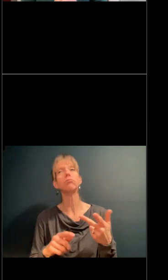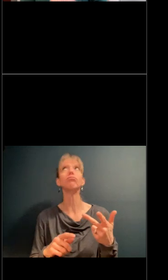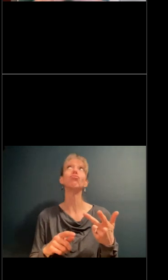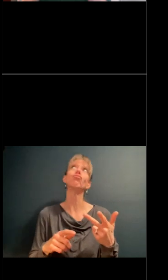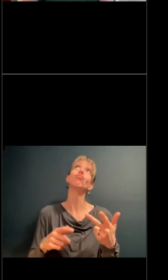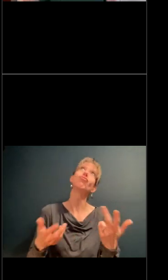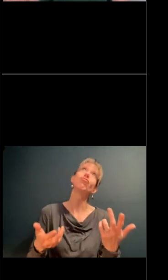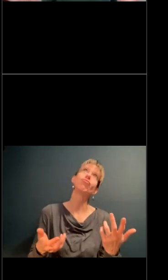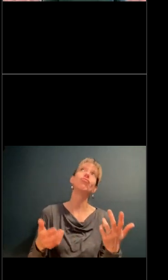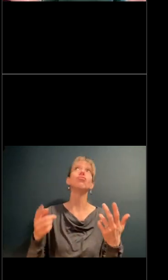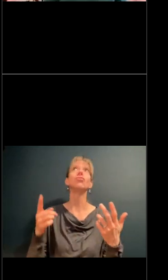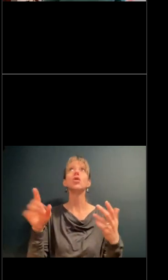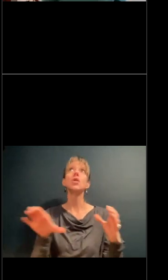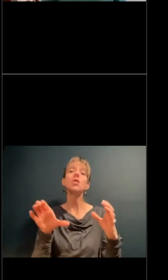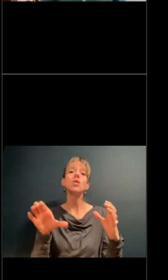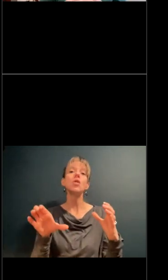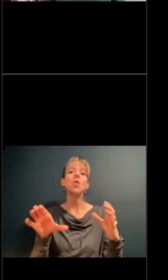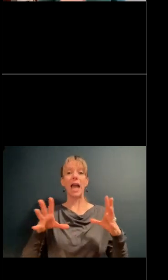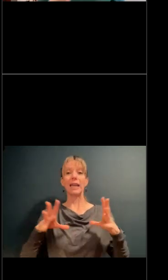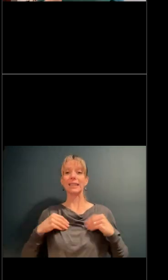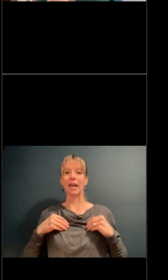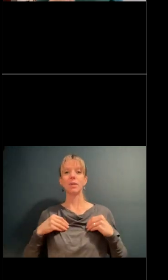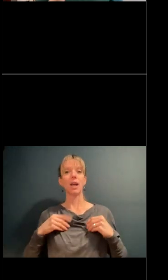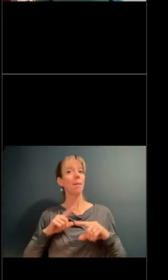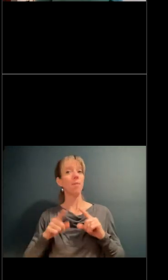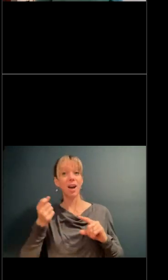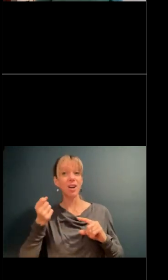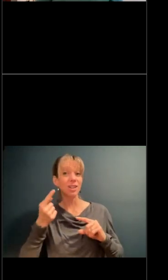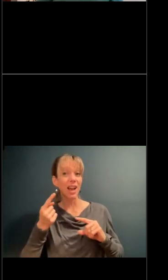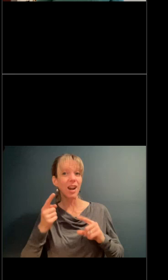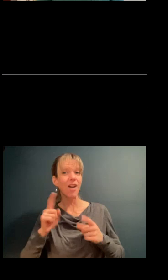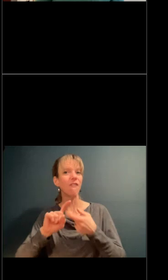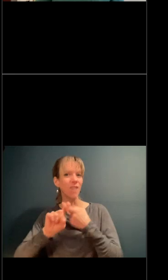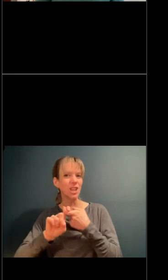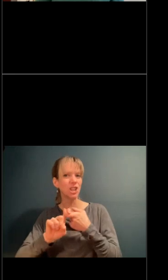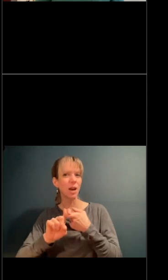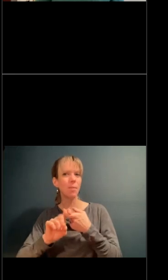You can be accepting. But friendships take belonging deeper.